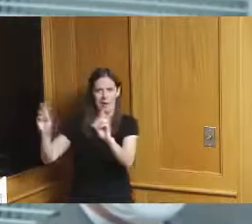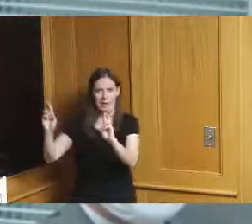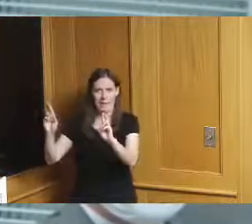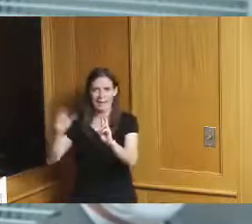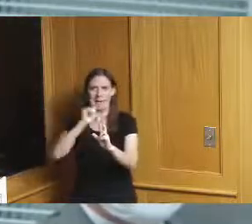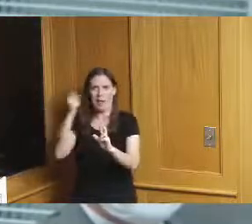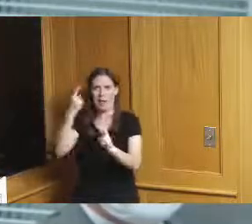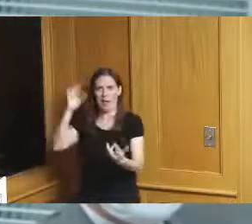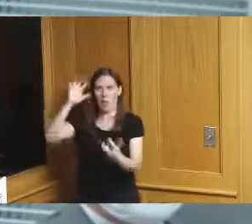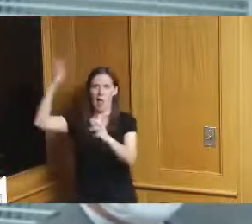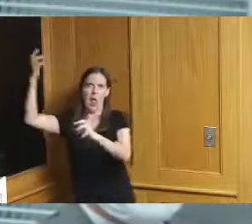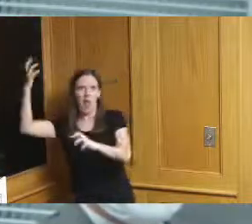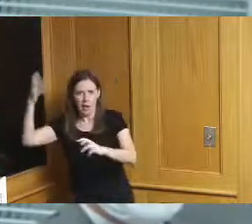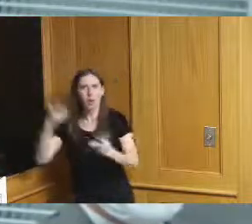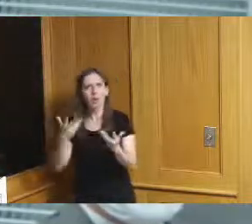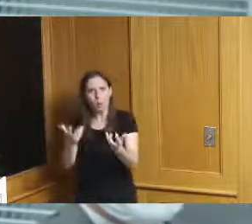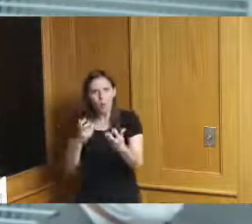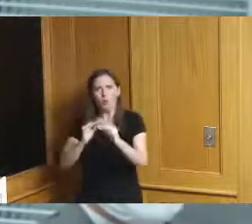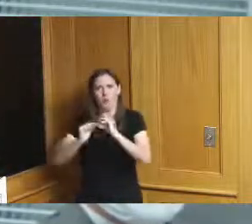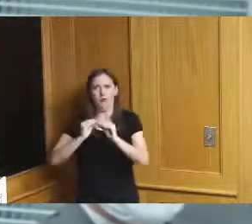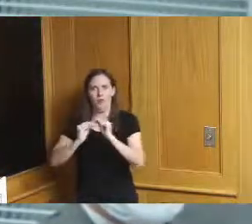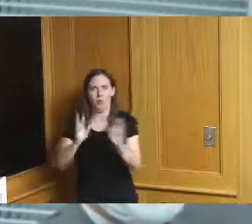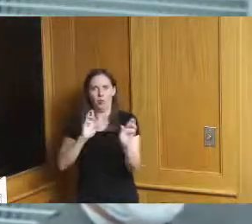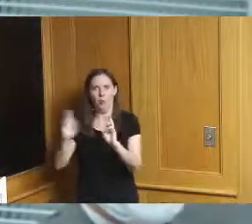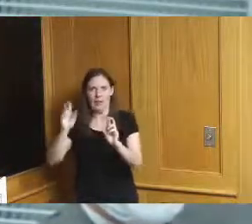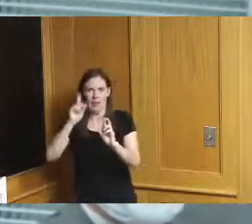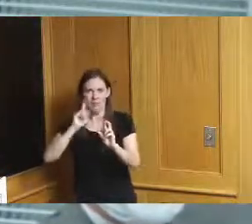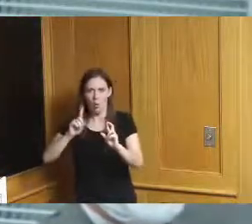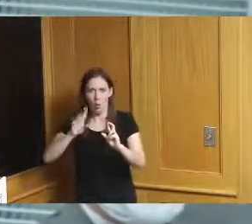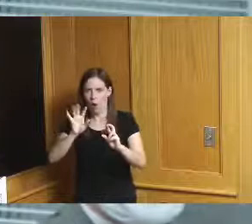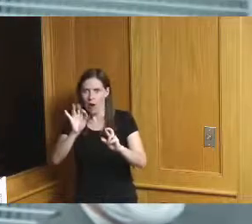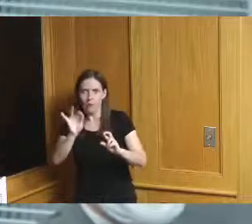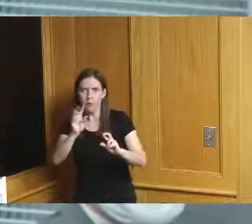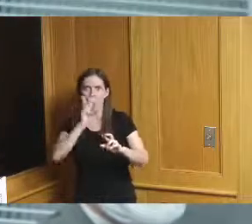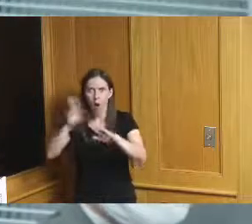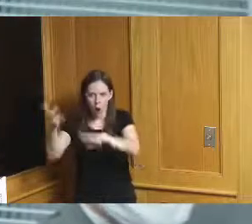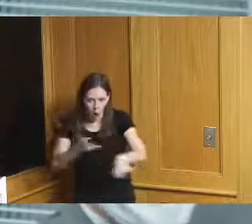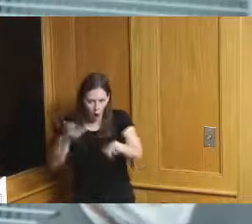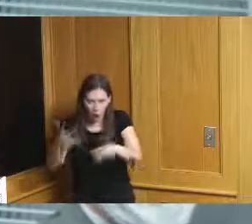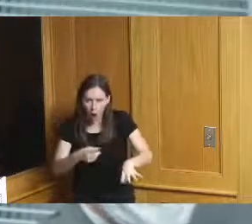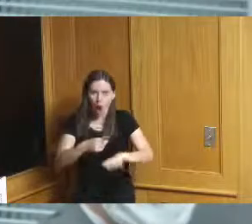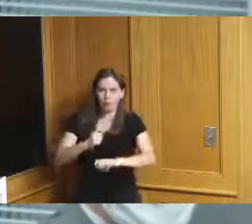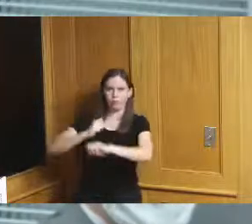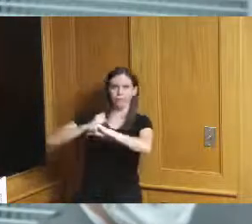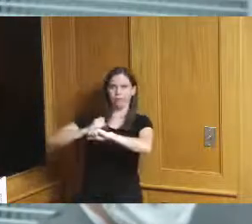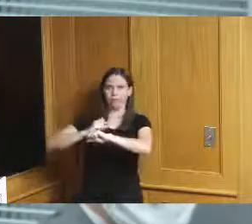get to it in time so it's that coordinations it's really the spirit in the behind the scenes aspect